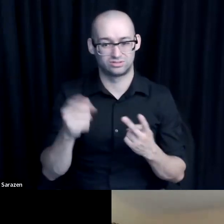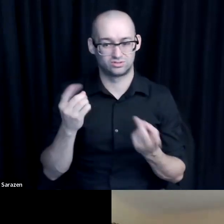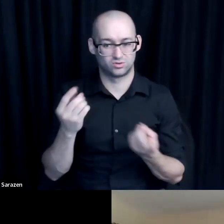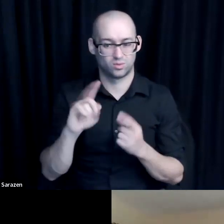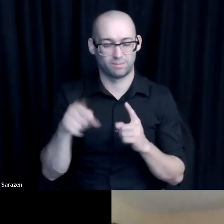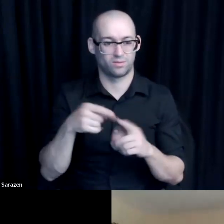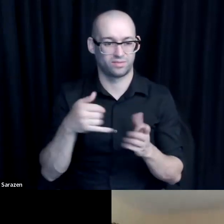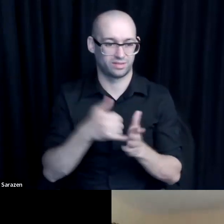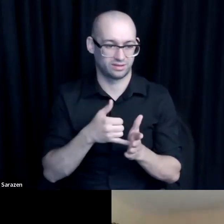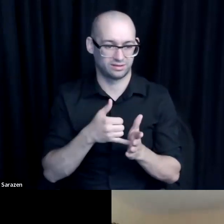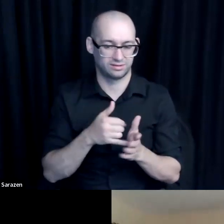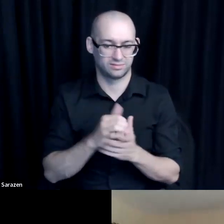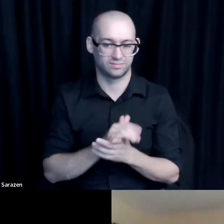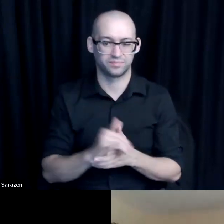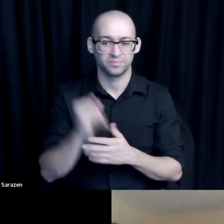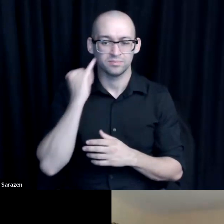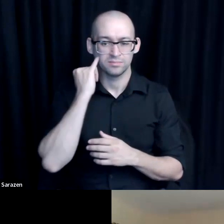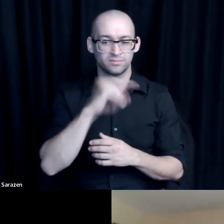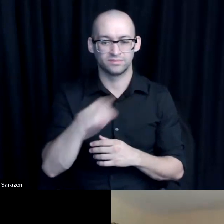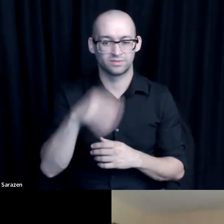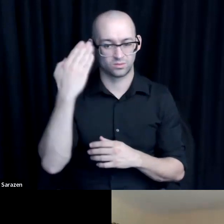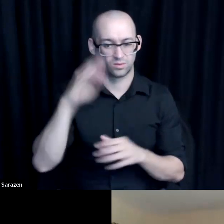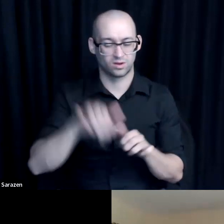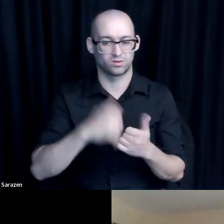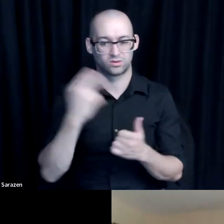or if they don't know how to use the technology, or if they don't have the right device,